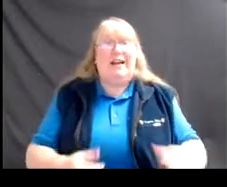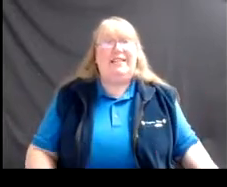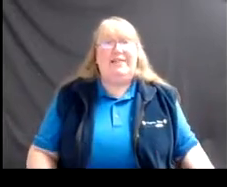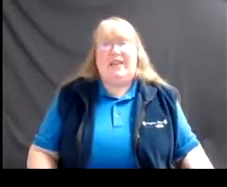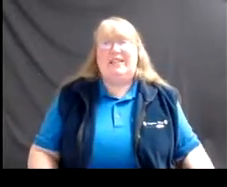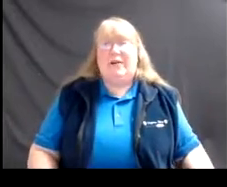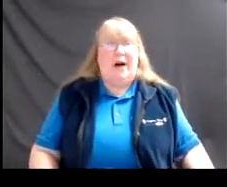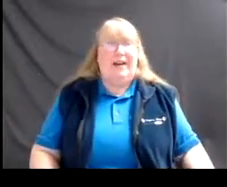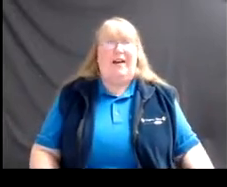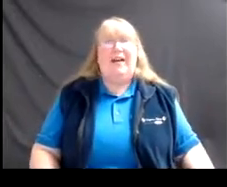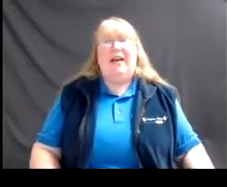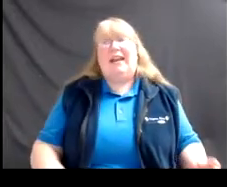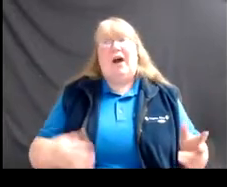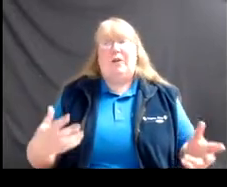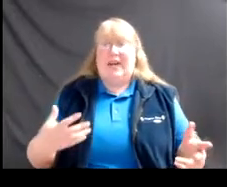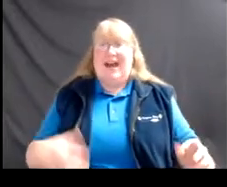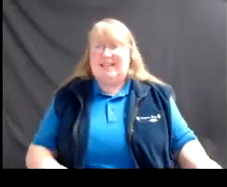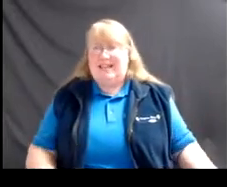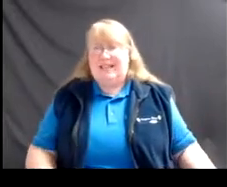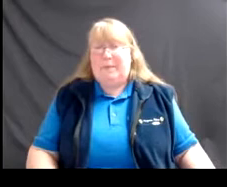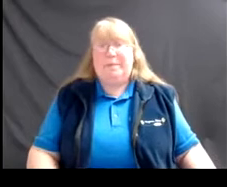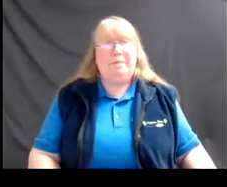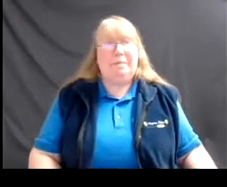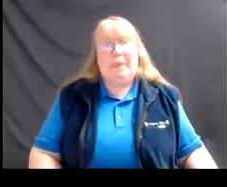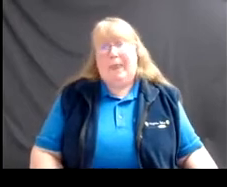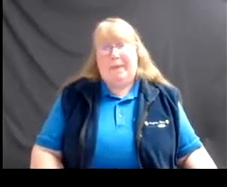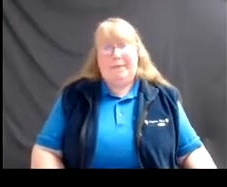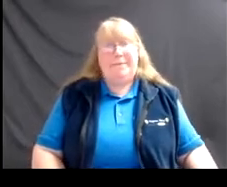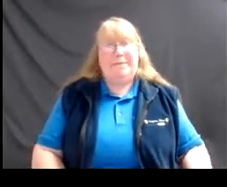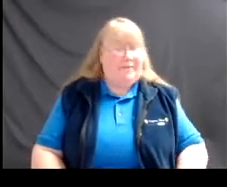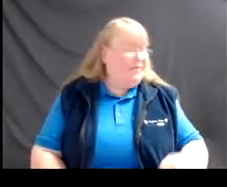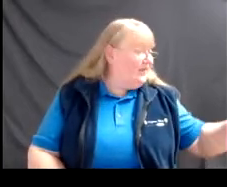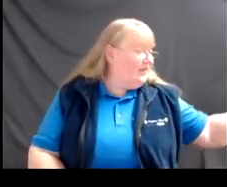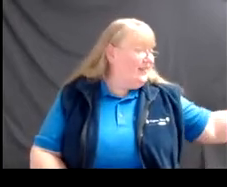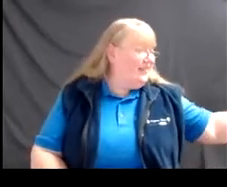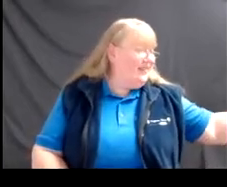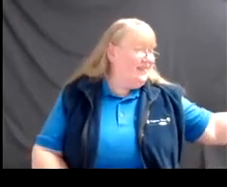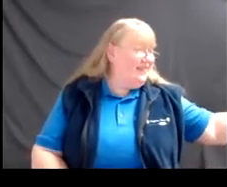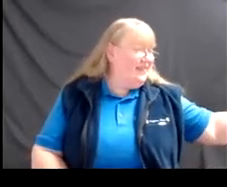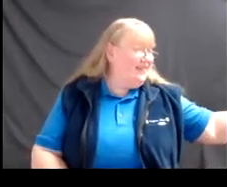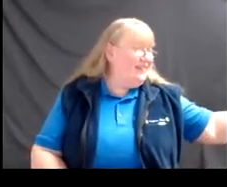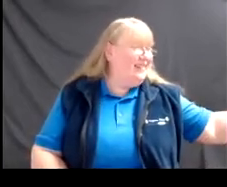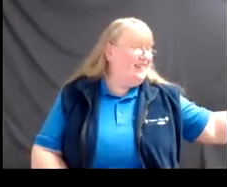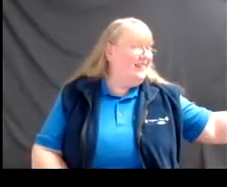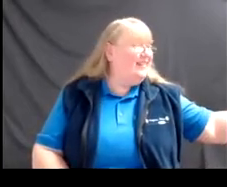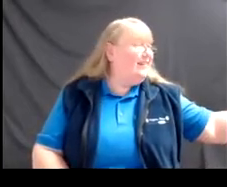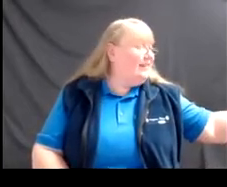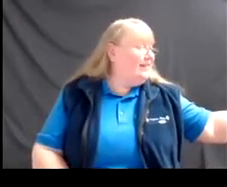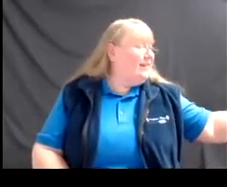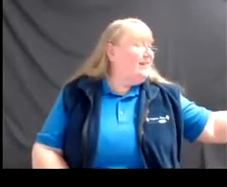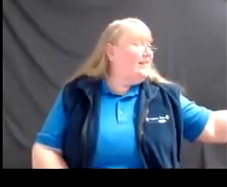kind of things that are out there, and how you can -- and how you can access them.